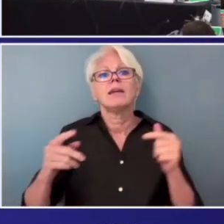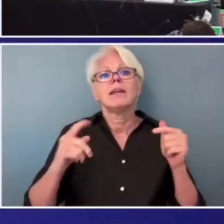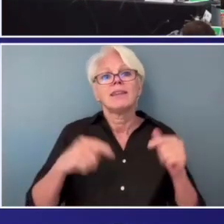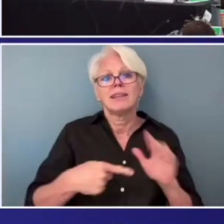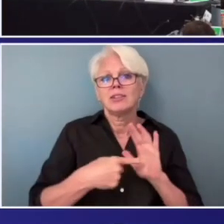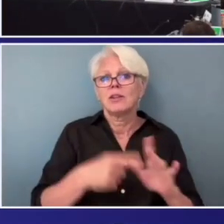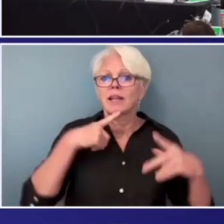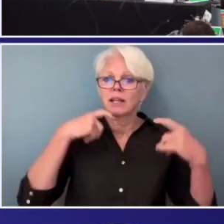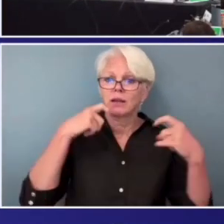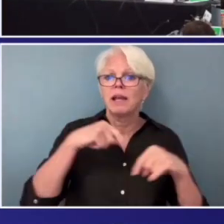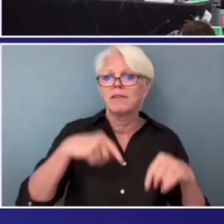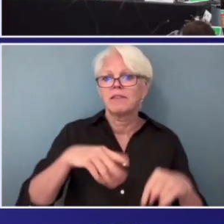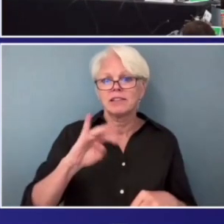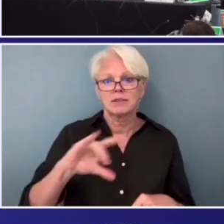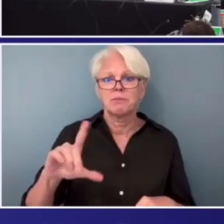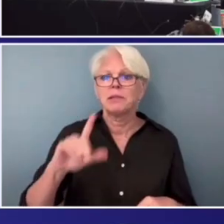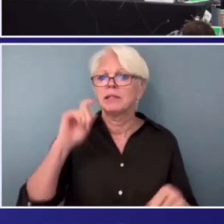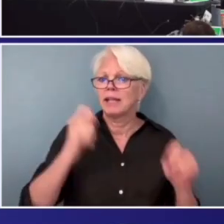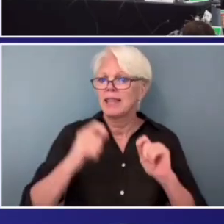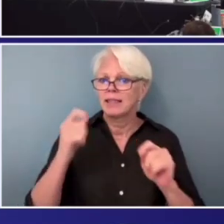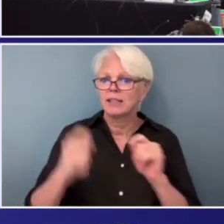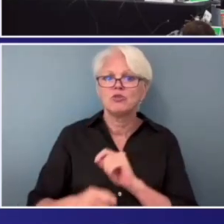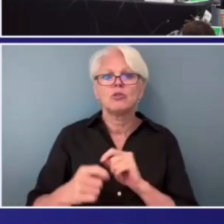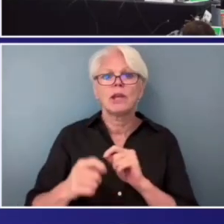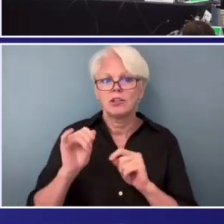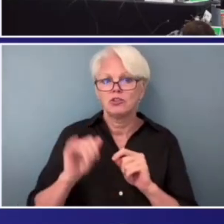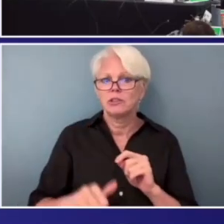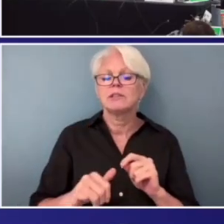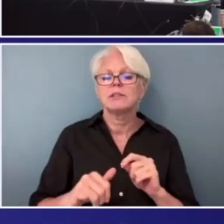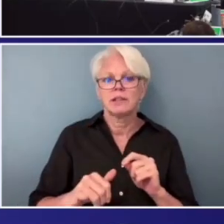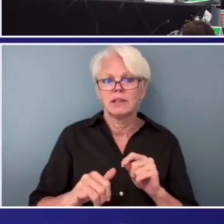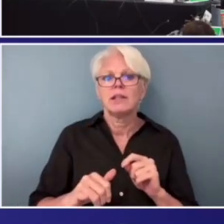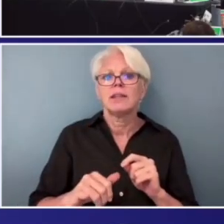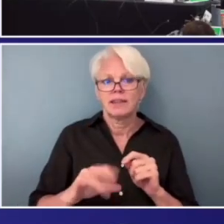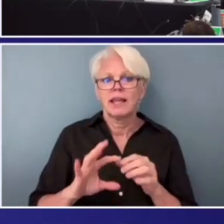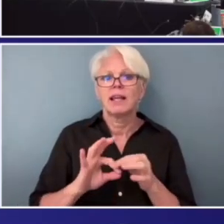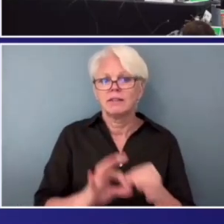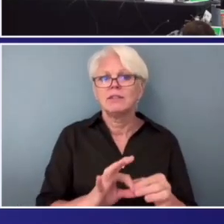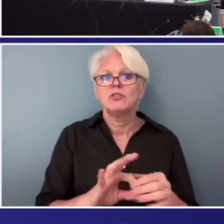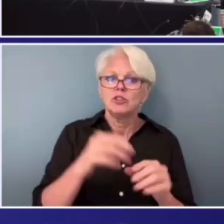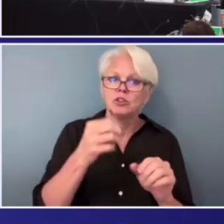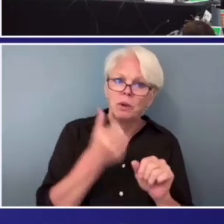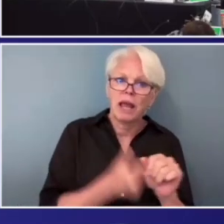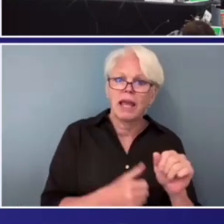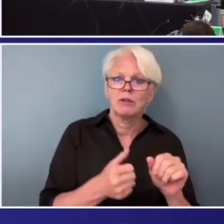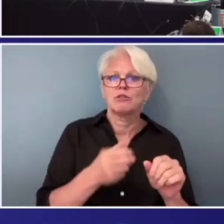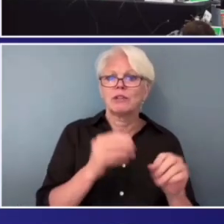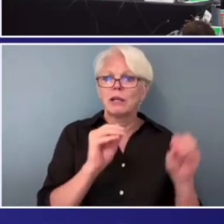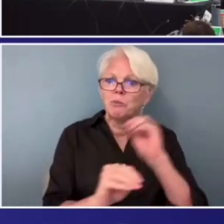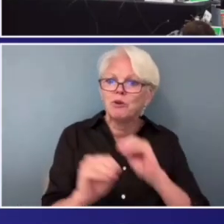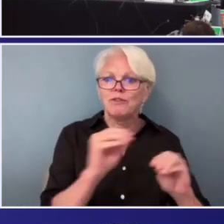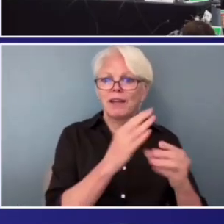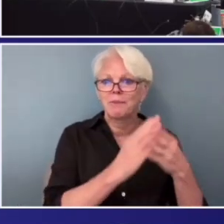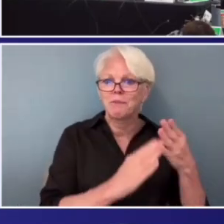bill and the changes that are implicated with every moving piece and part, and we're going to get something wrong.